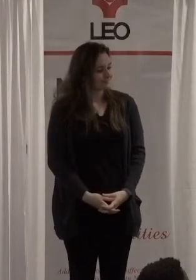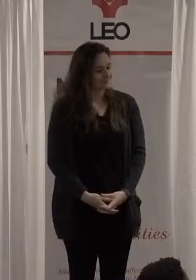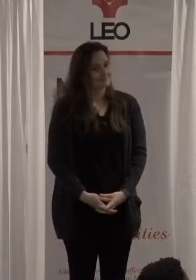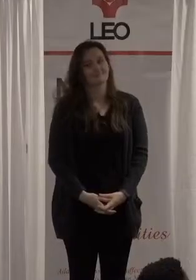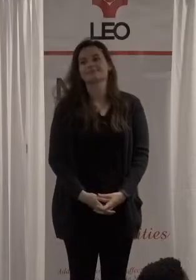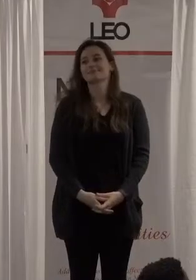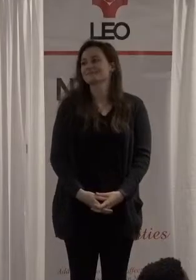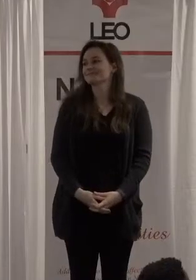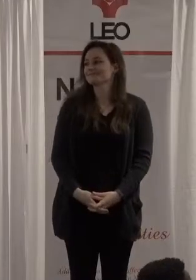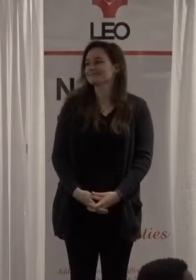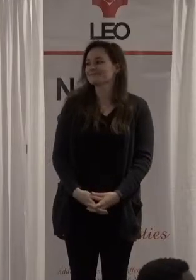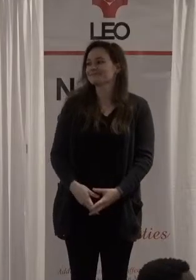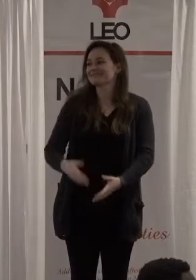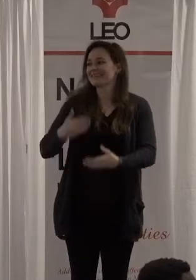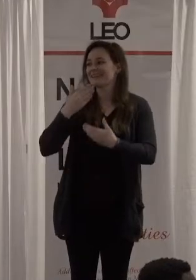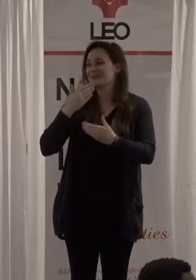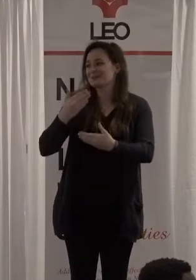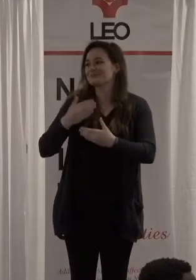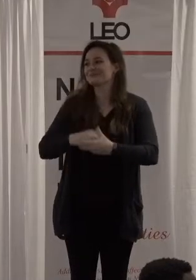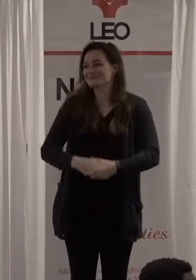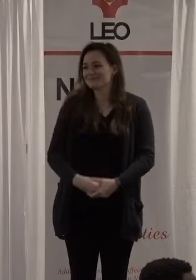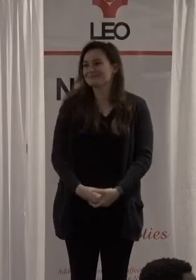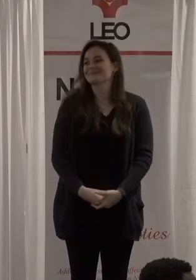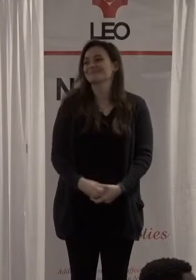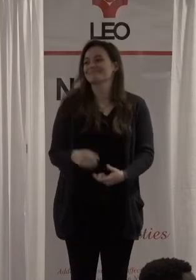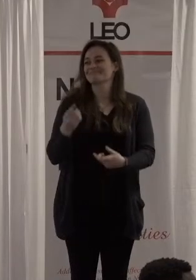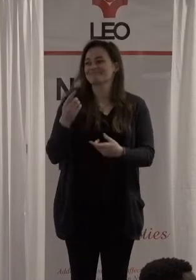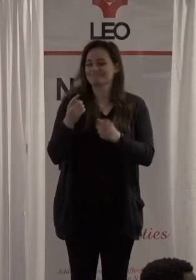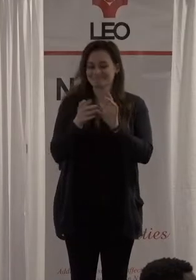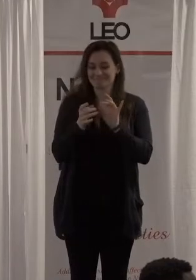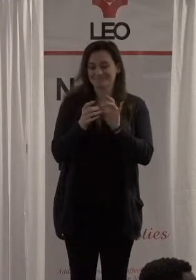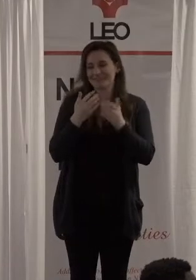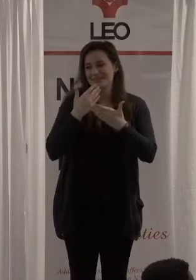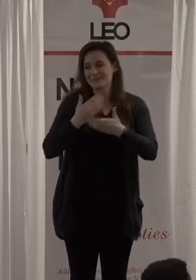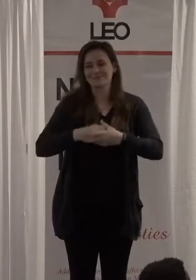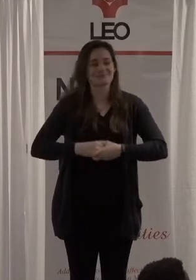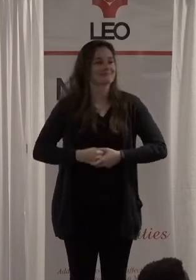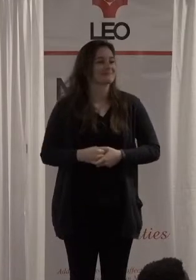THANK YOU SO MUCH FOR YOUR REMARKS, ELLEN. I KEEP CARRYING THIS BINDER BACK AND FORTH